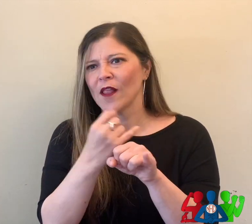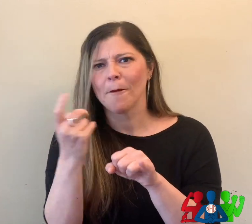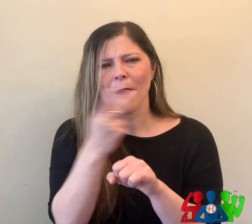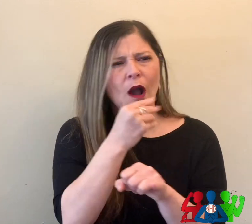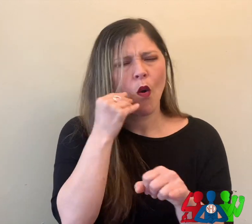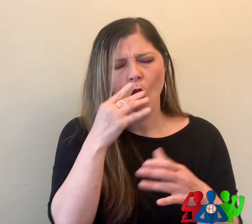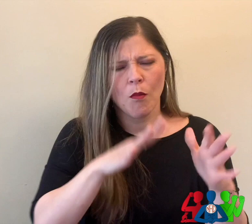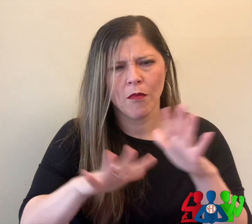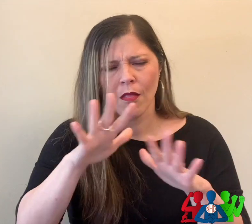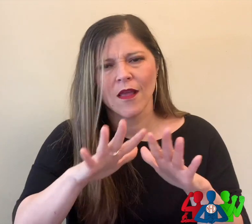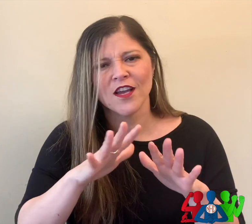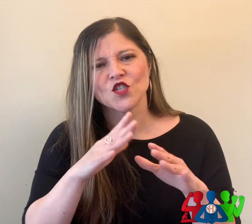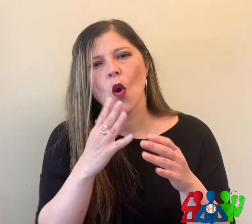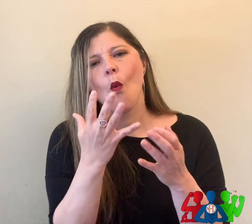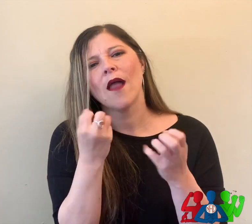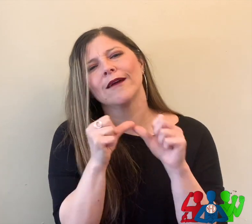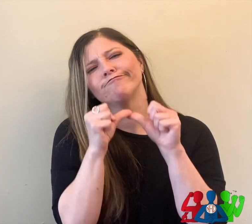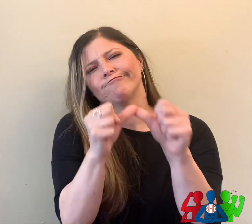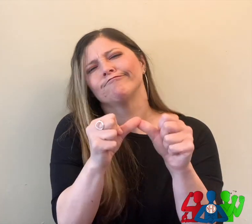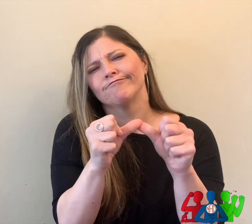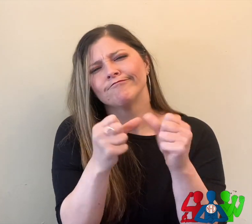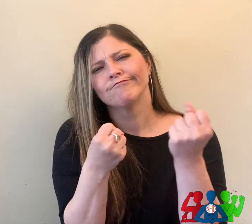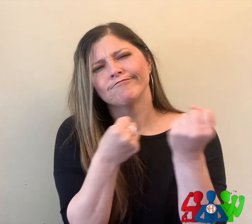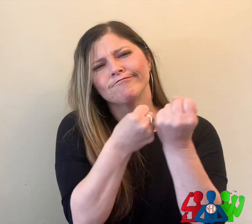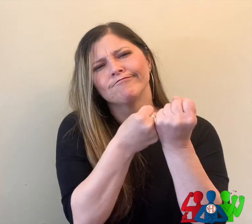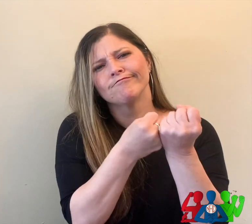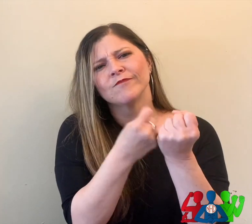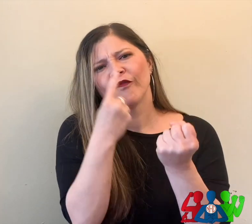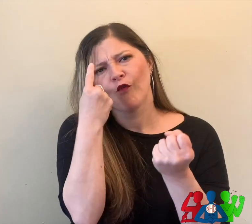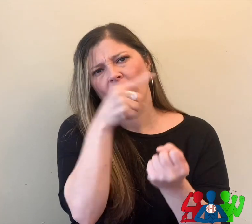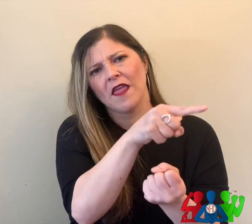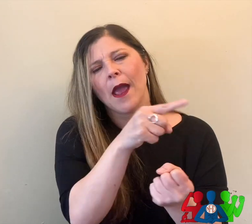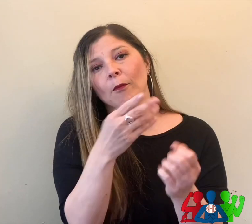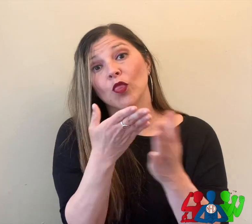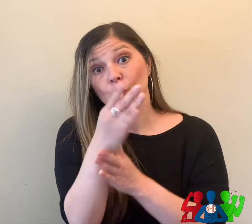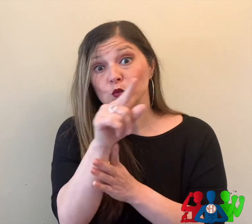where they might not have access to sign language, so that when they do get back to school,